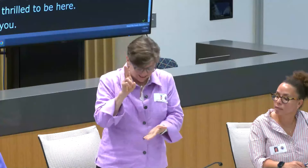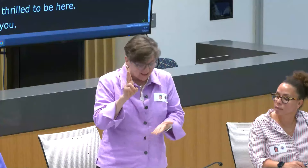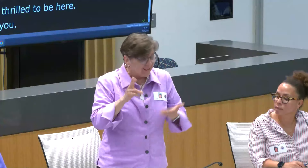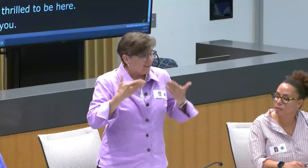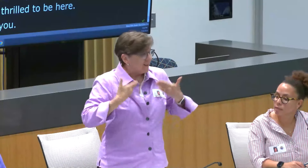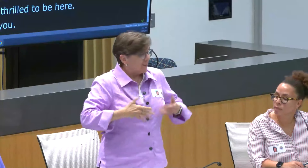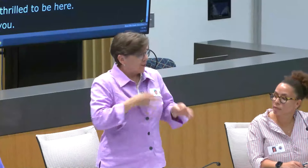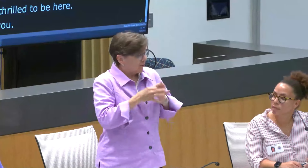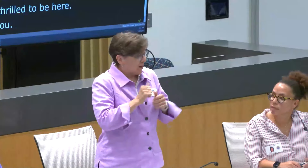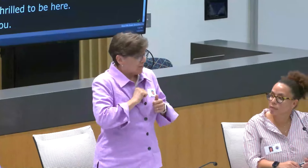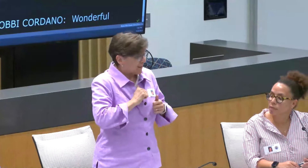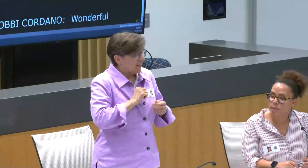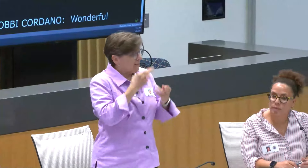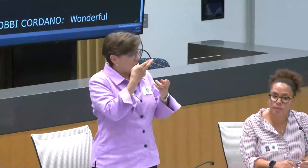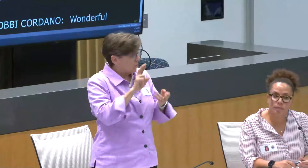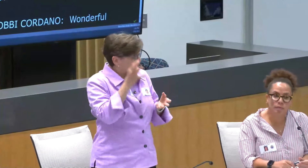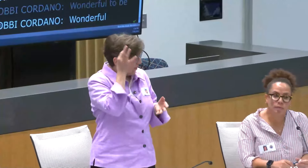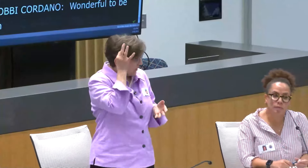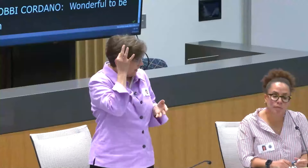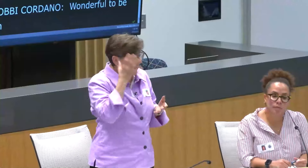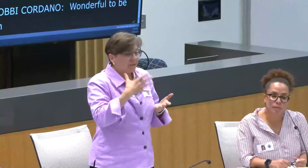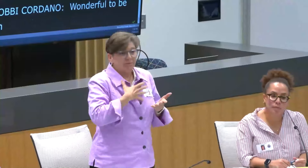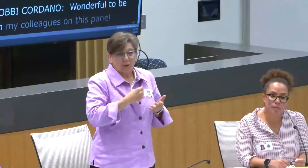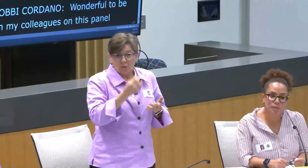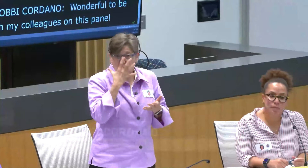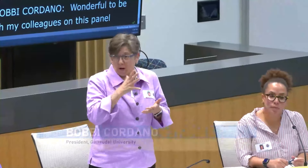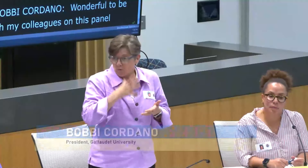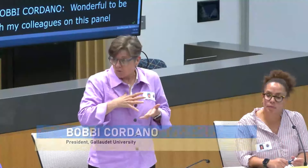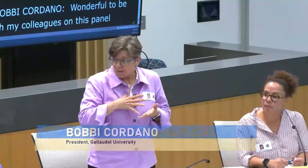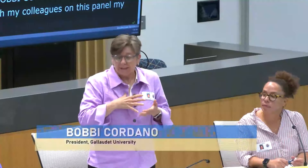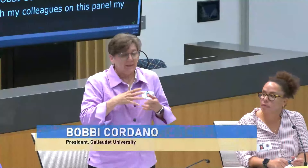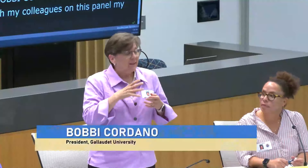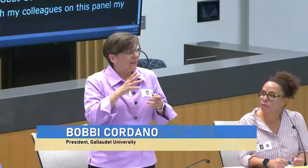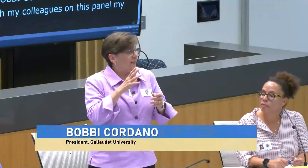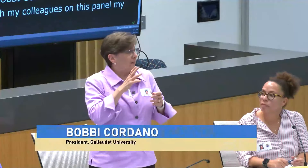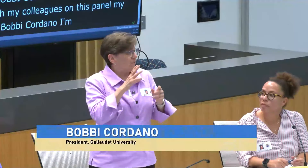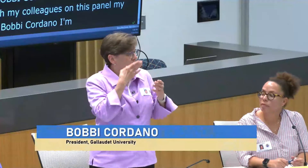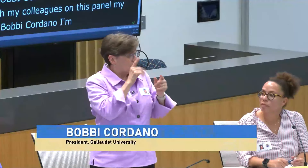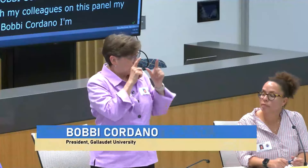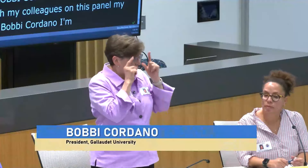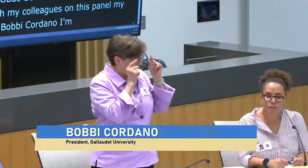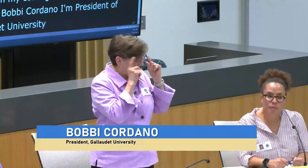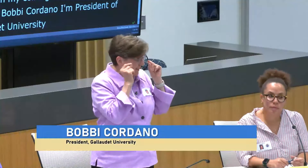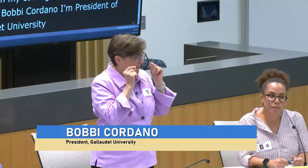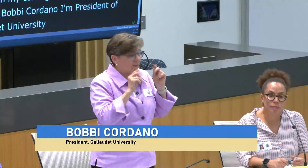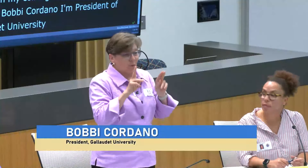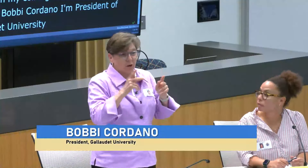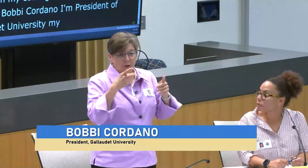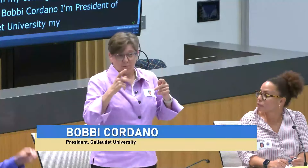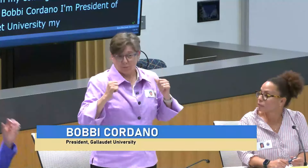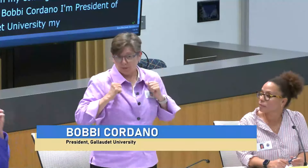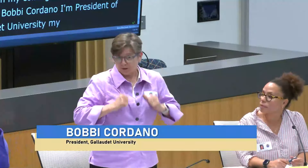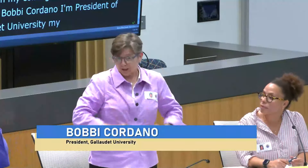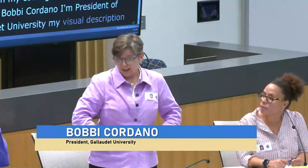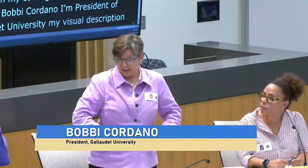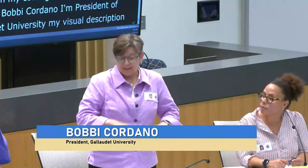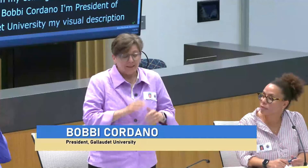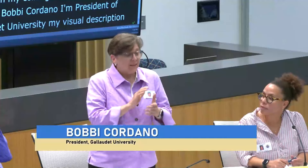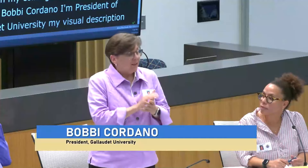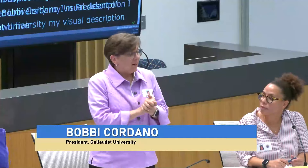SO I'M THRILLED TO BE HERE. THANK YOU.